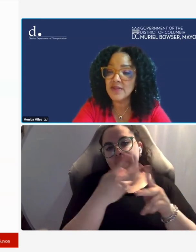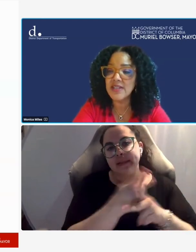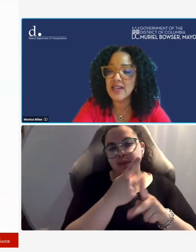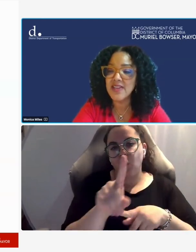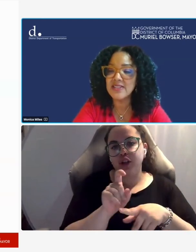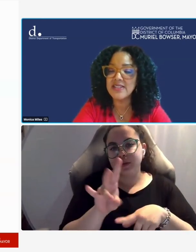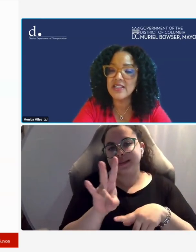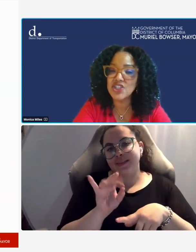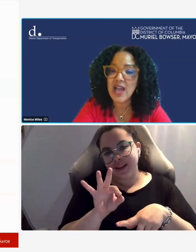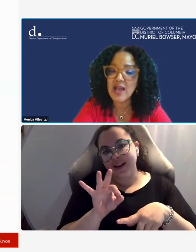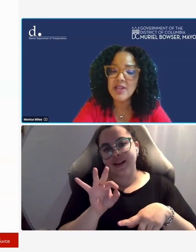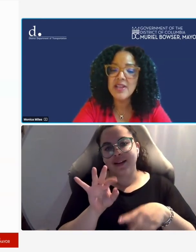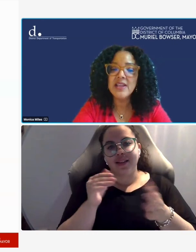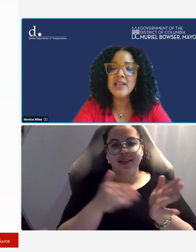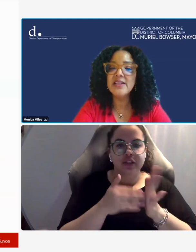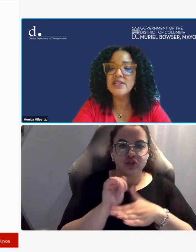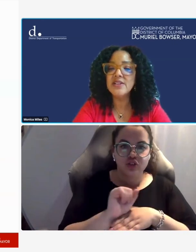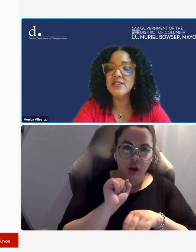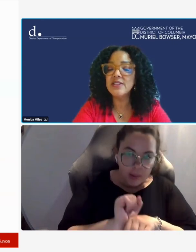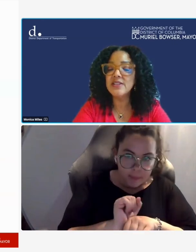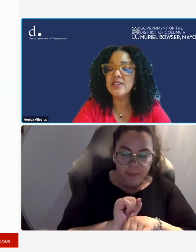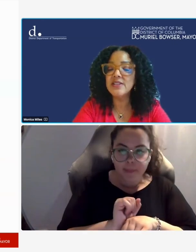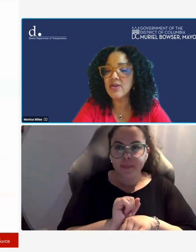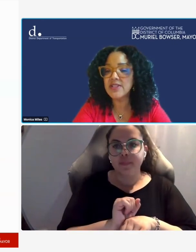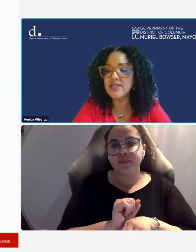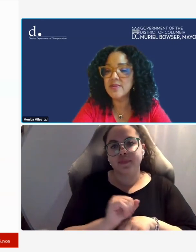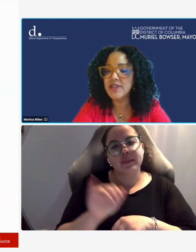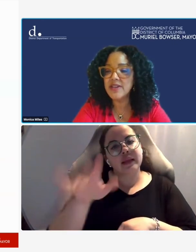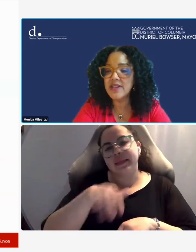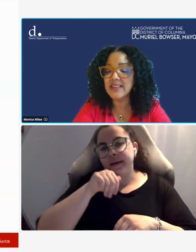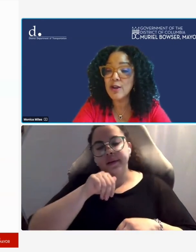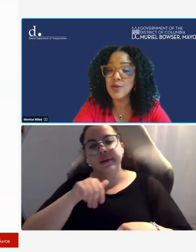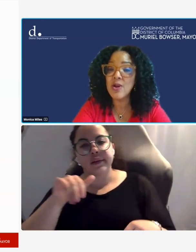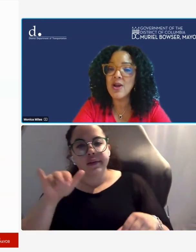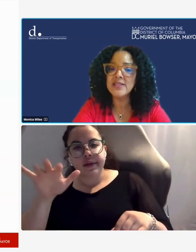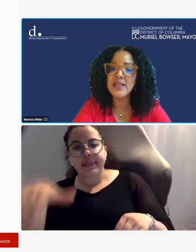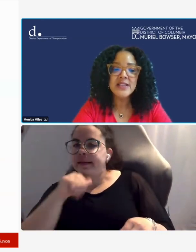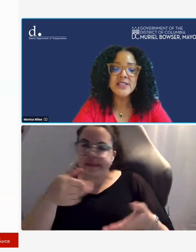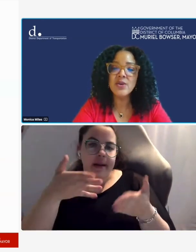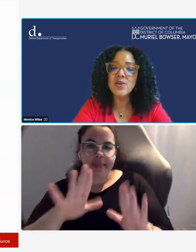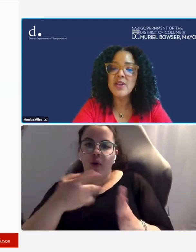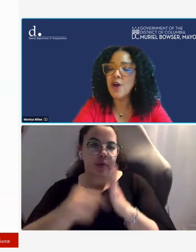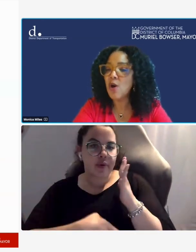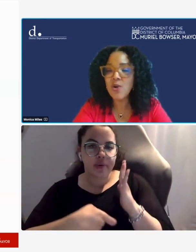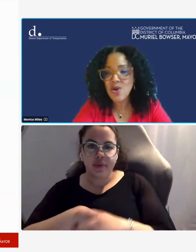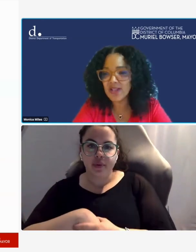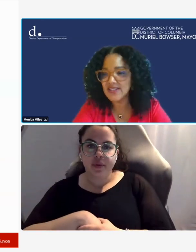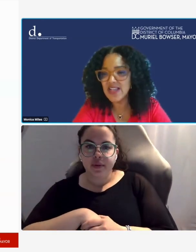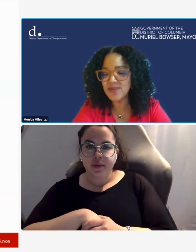nine thousand dollar job is that's not going to be an allowable cost so the whole cost is not thrown